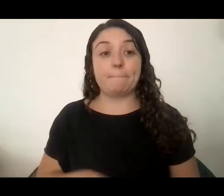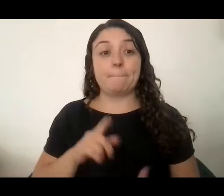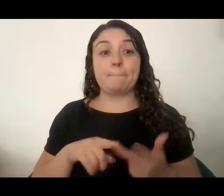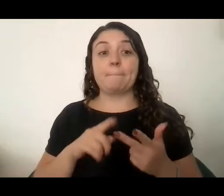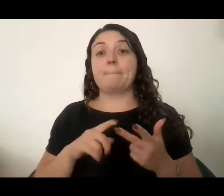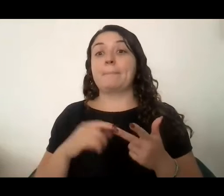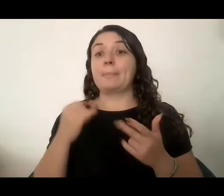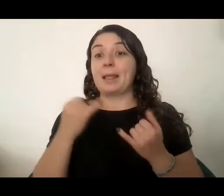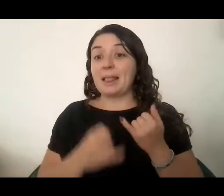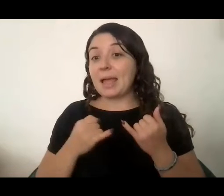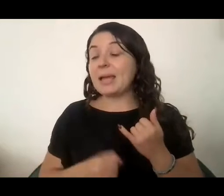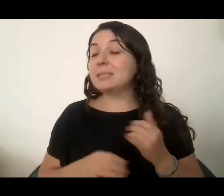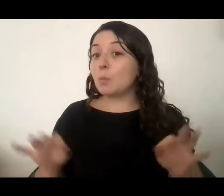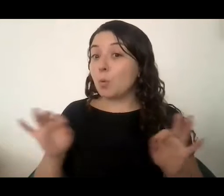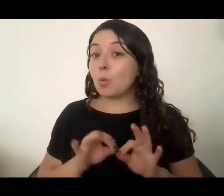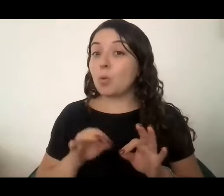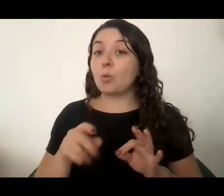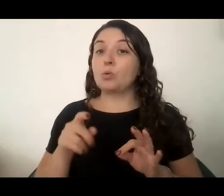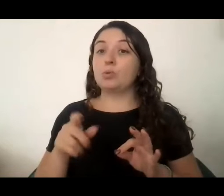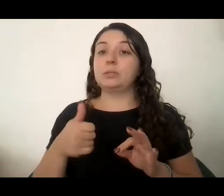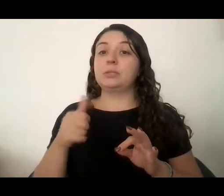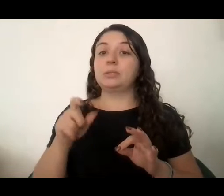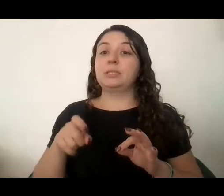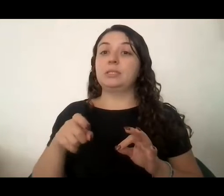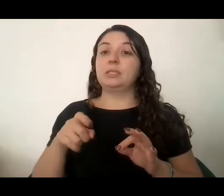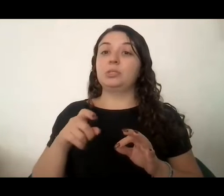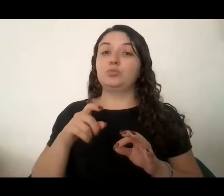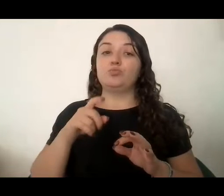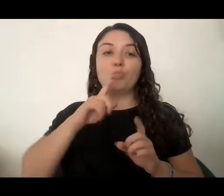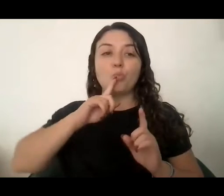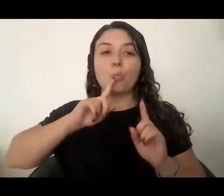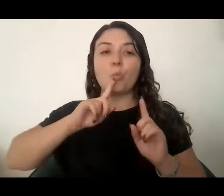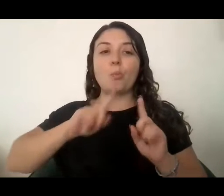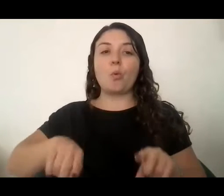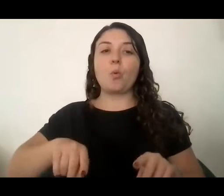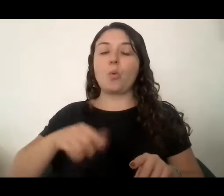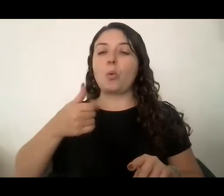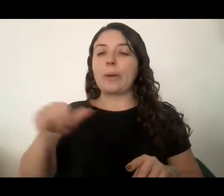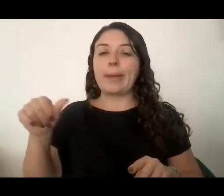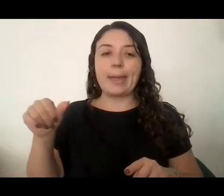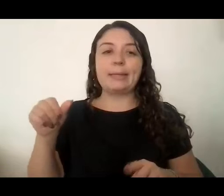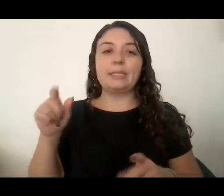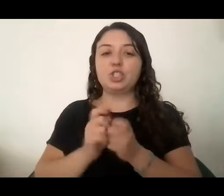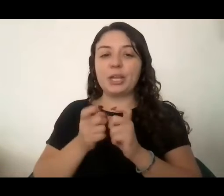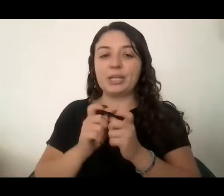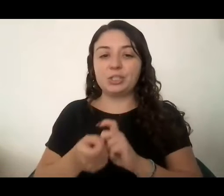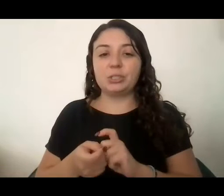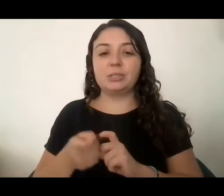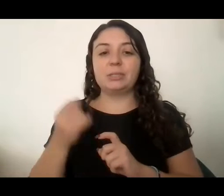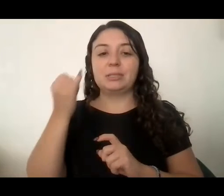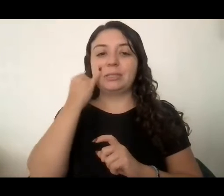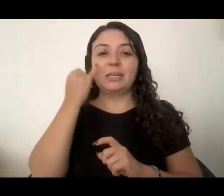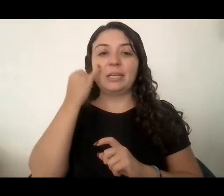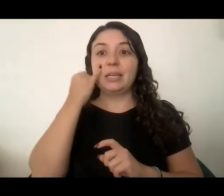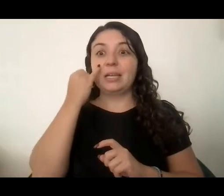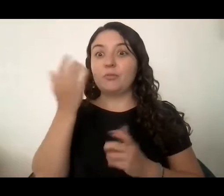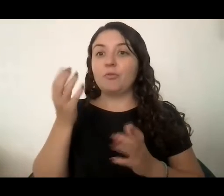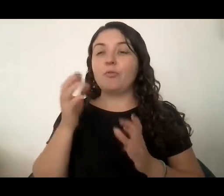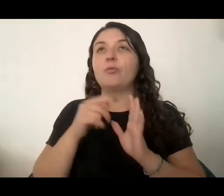report changes in financial situations. This is especially important if a person's net earnings